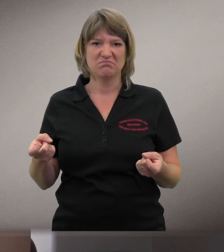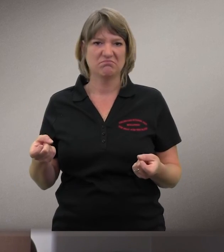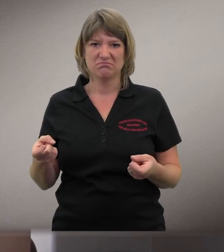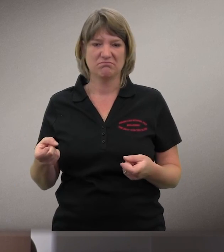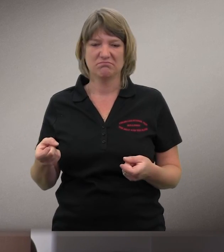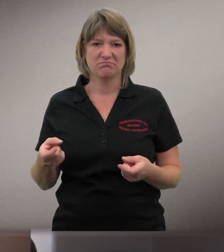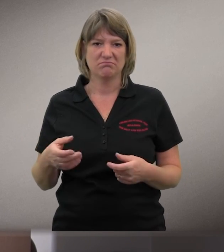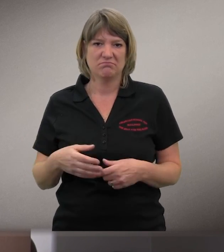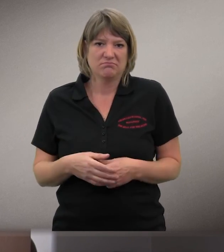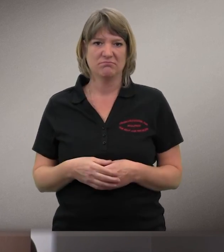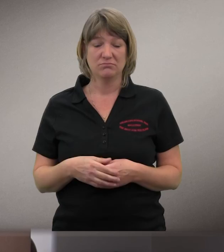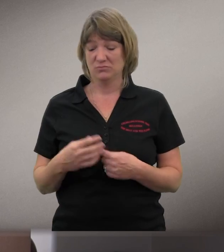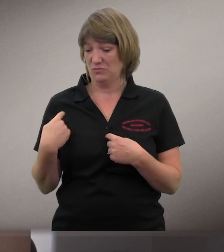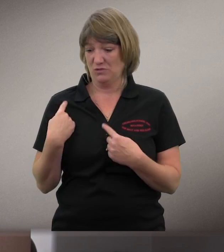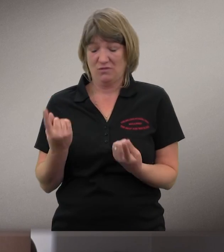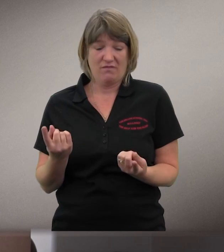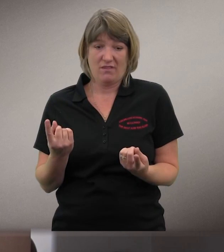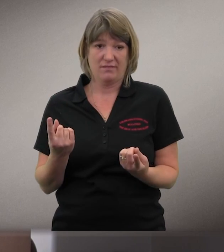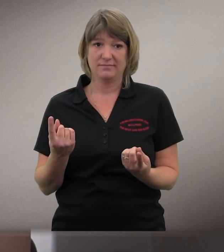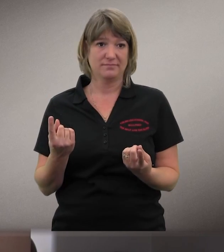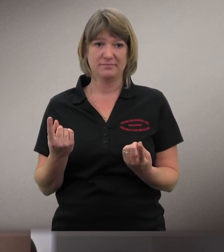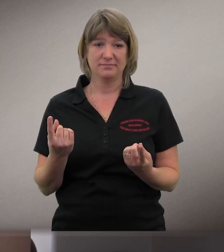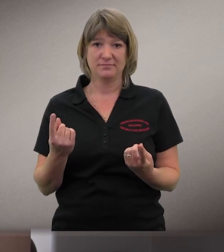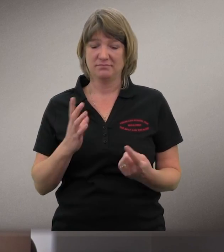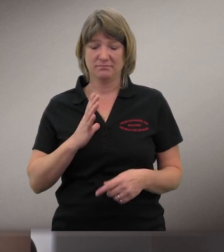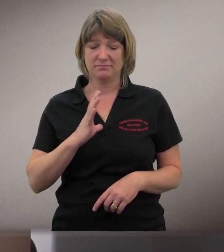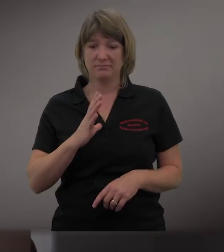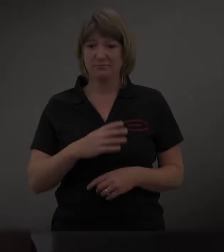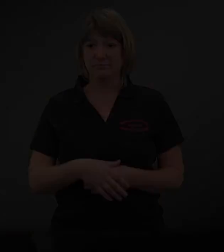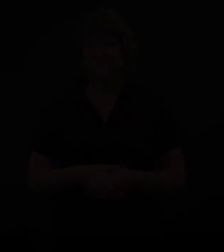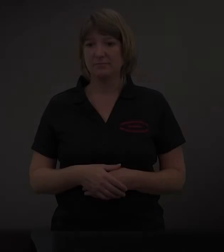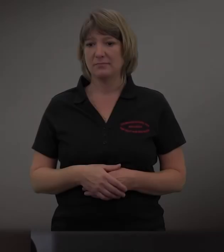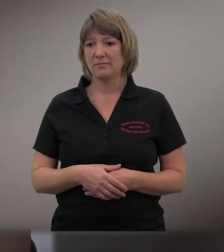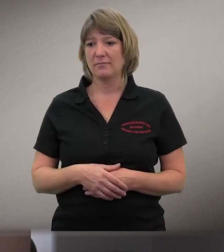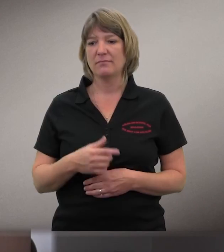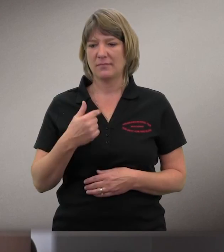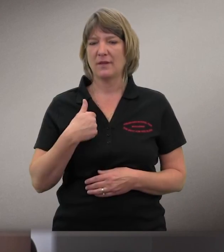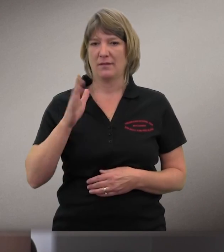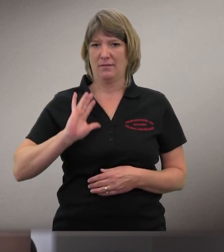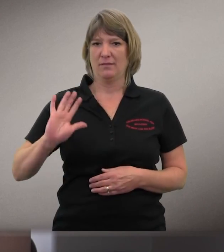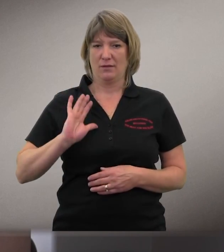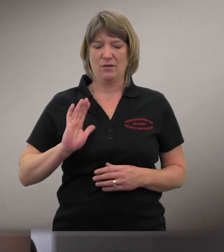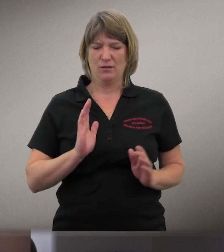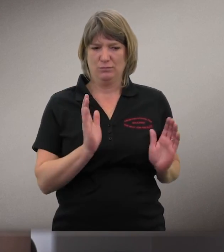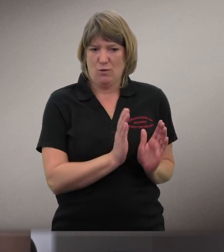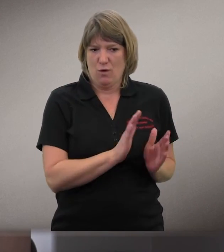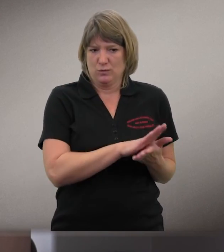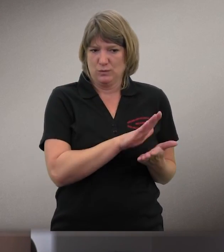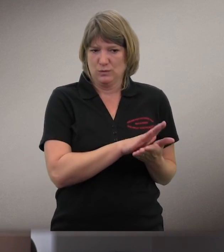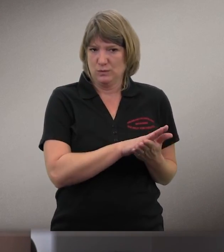go without them, and so far it's been working. I was actually in a pretty small school,